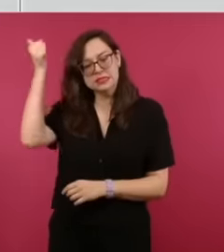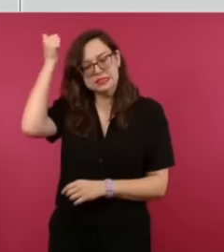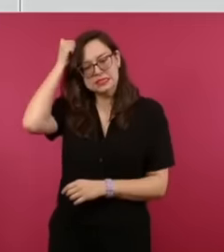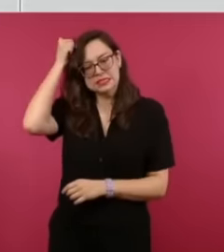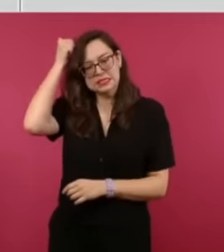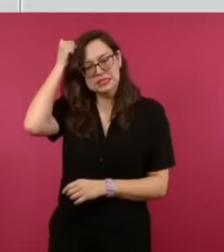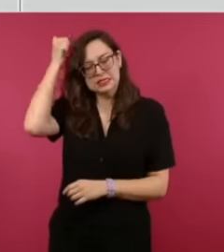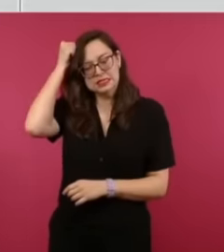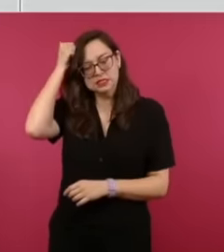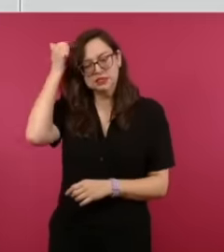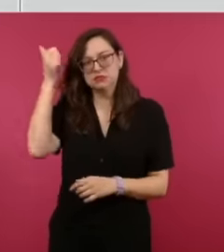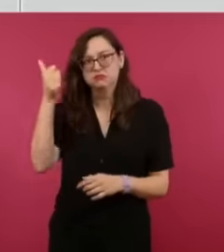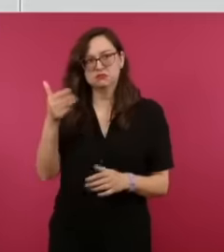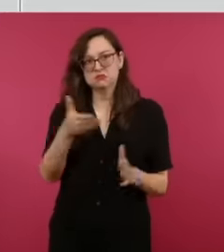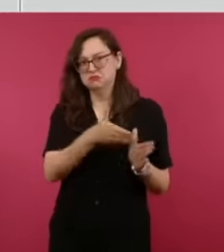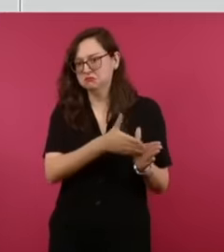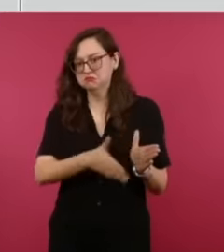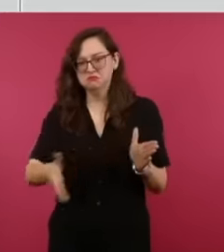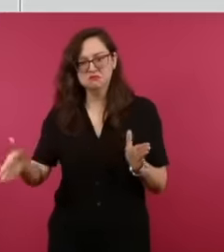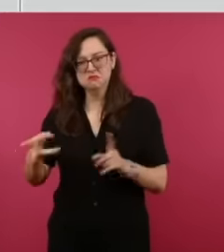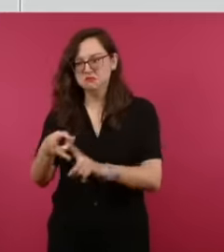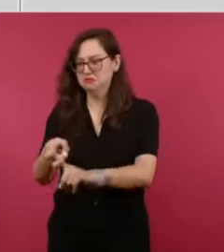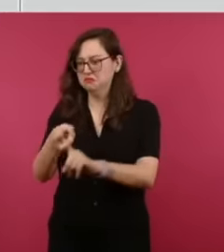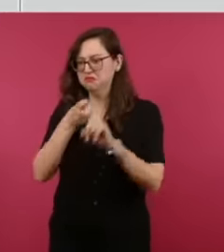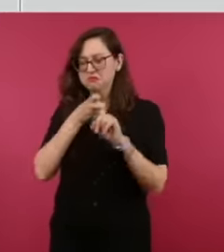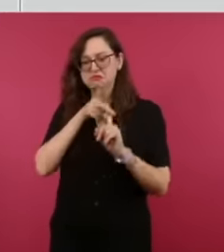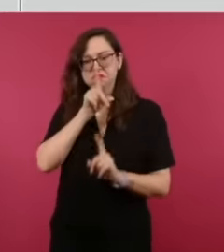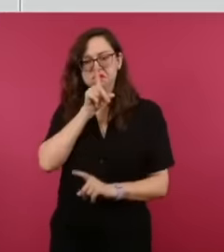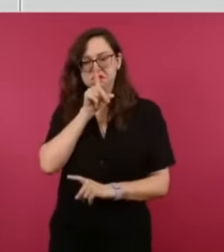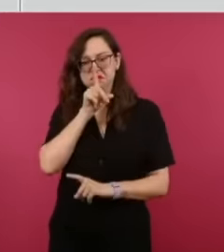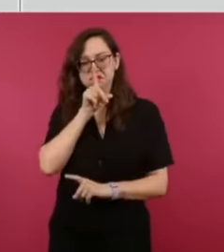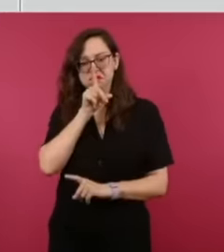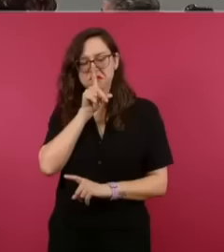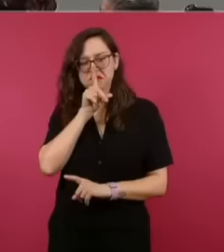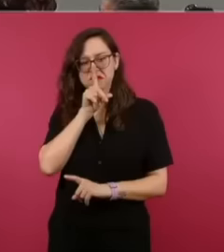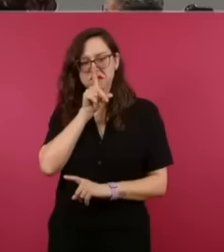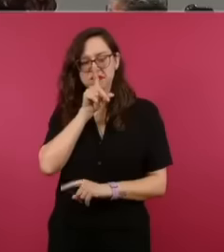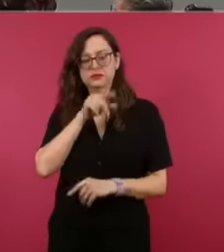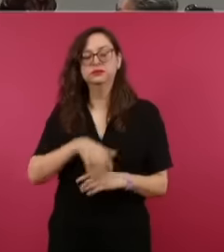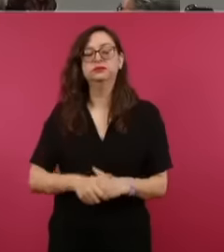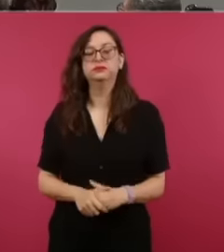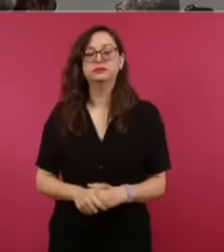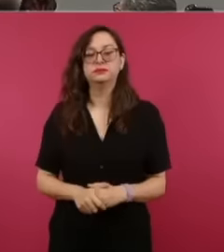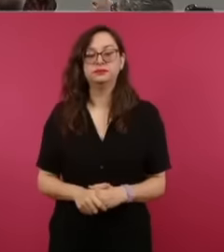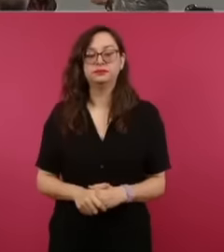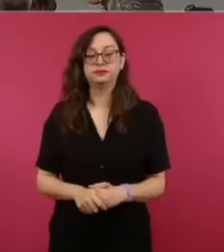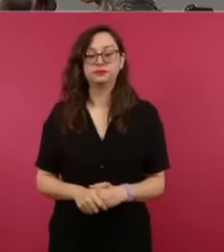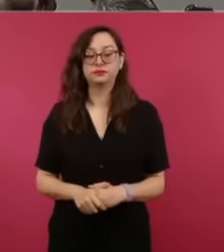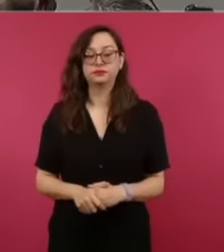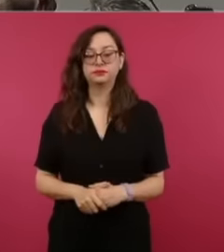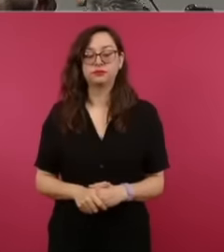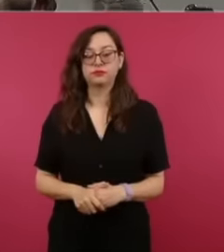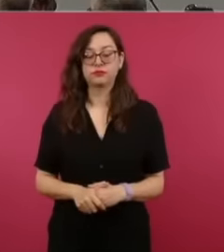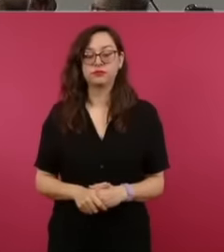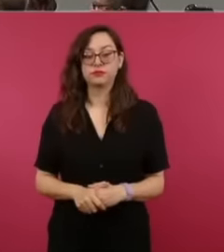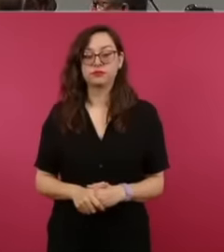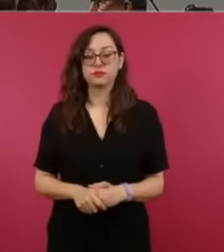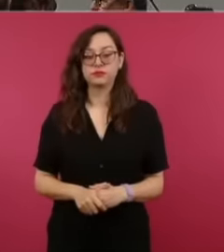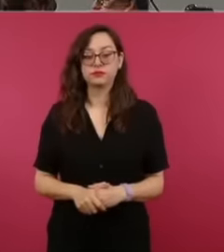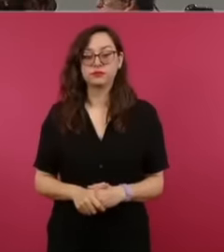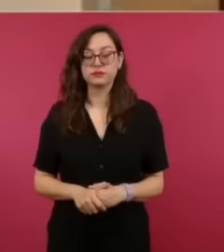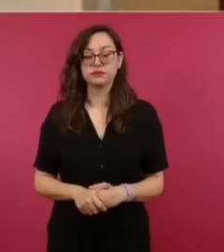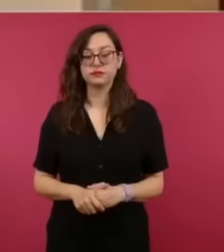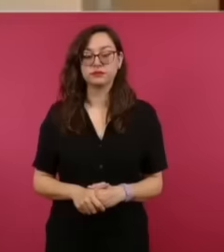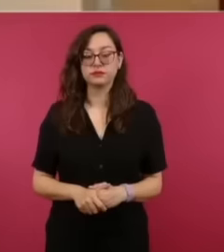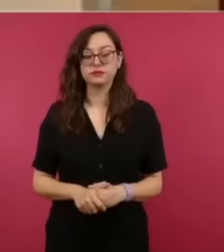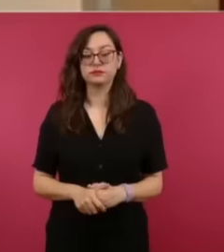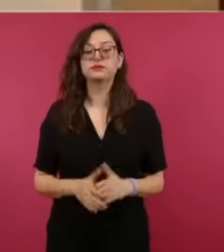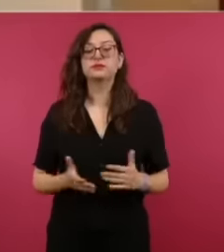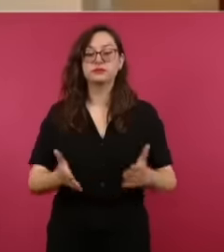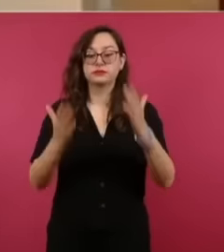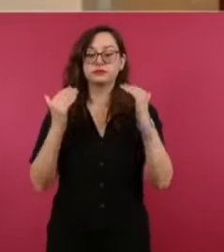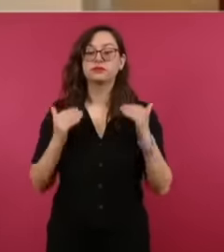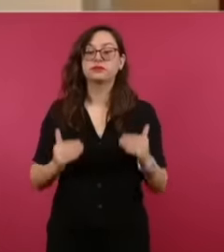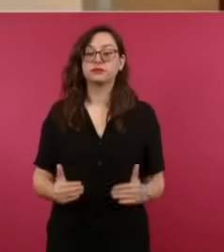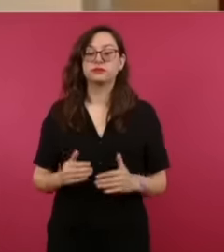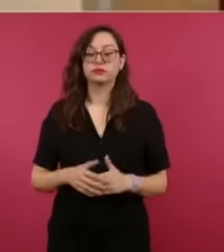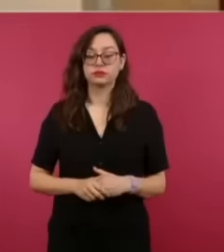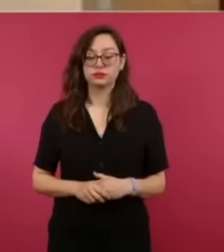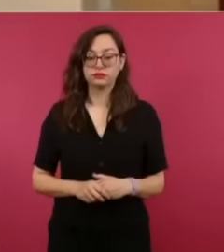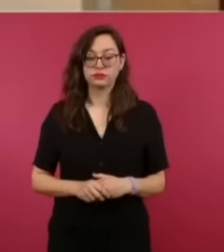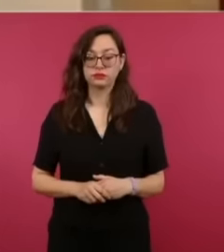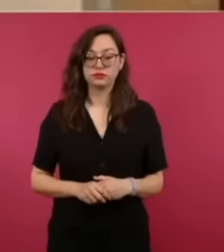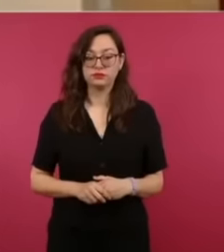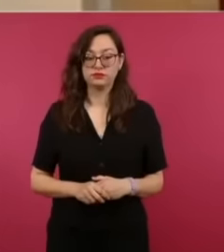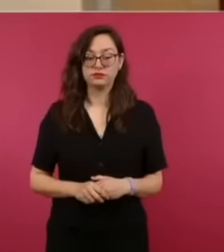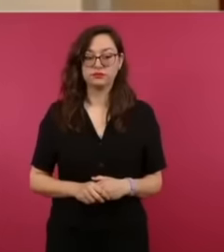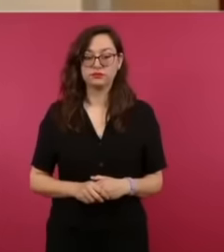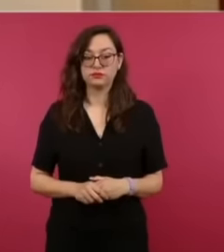we have not faced it forward, that's why I'm telling you that it doesn't